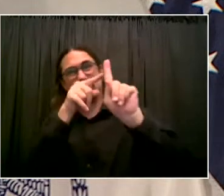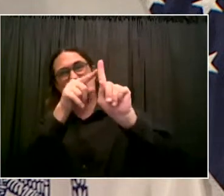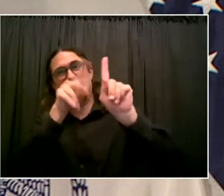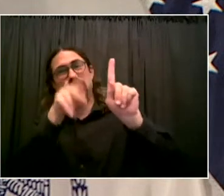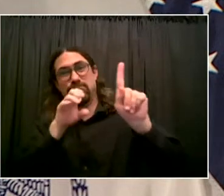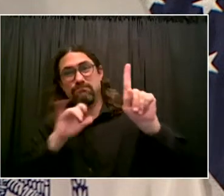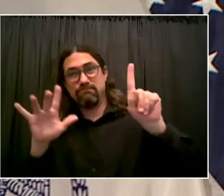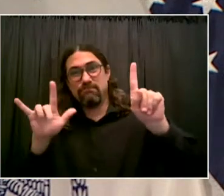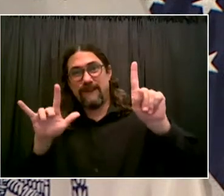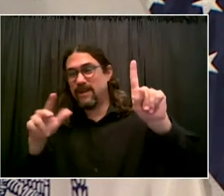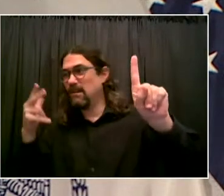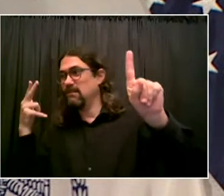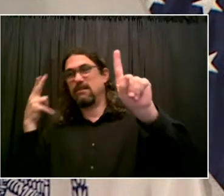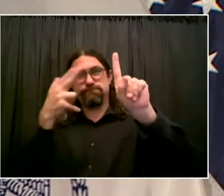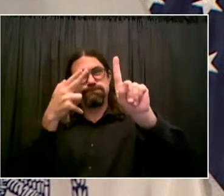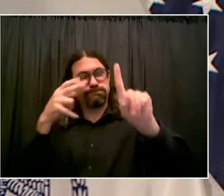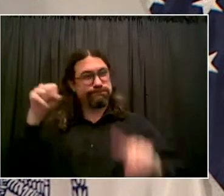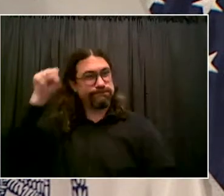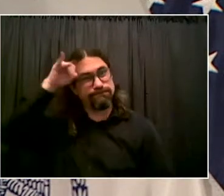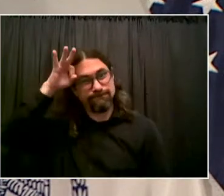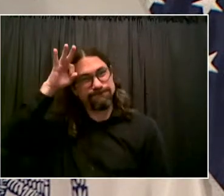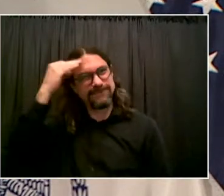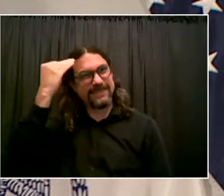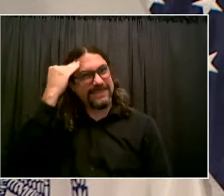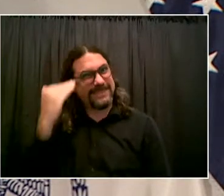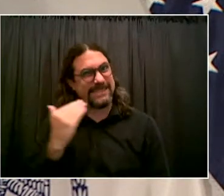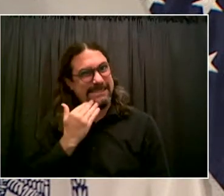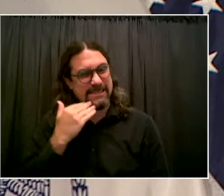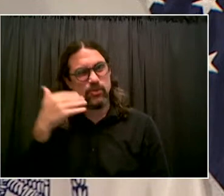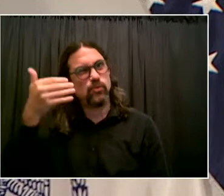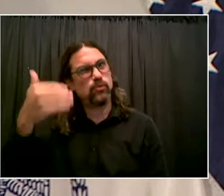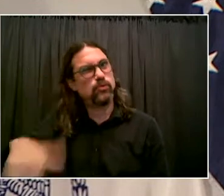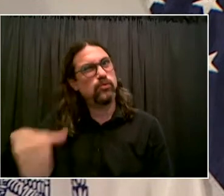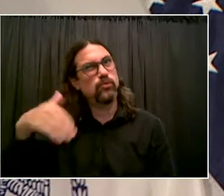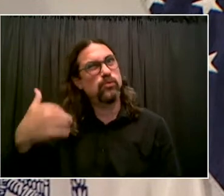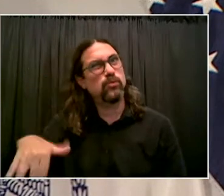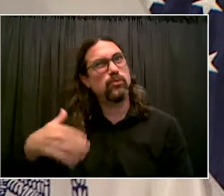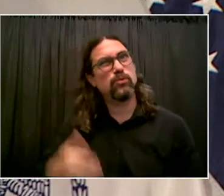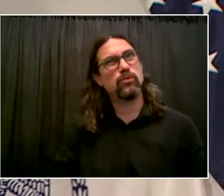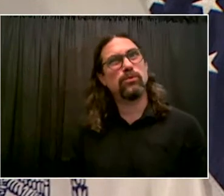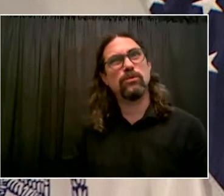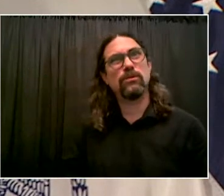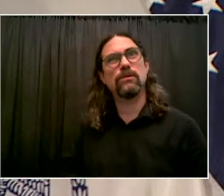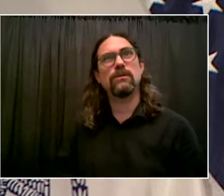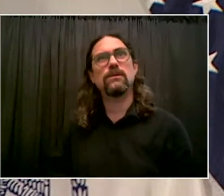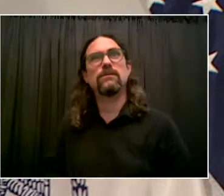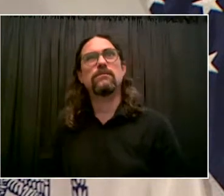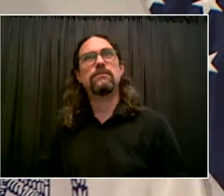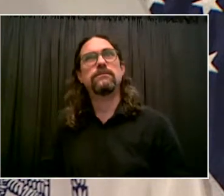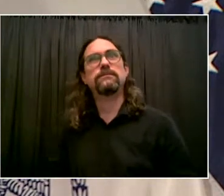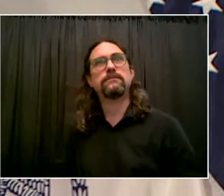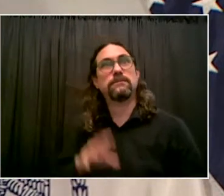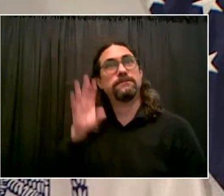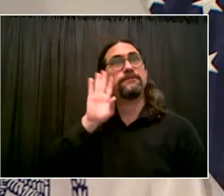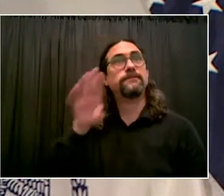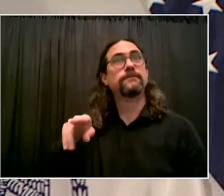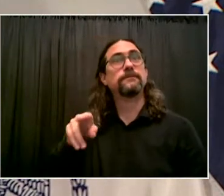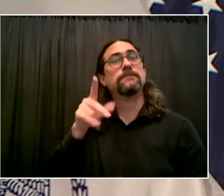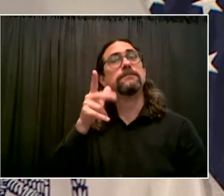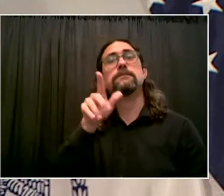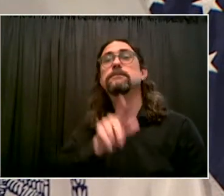AND THE 44